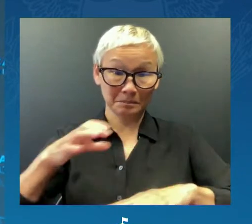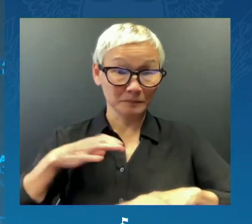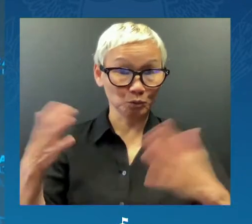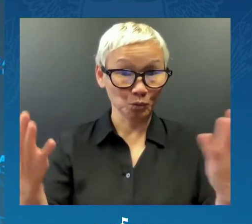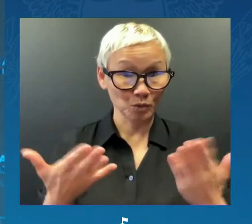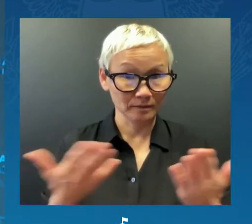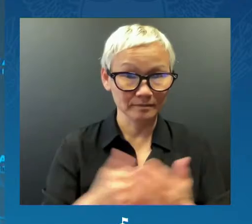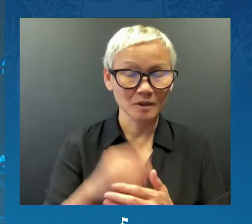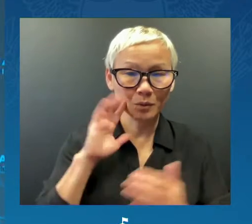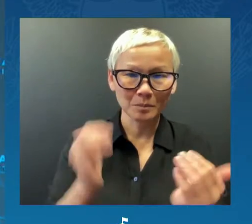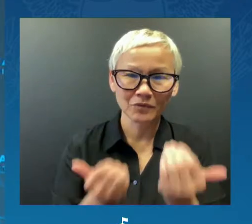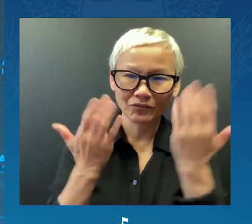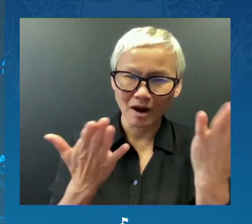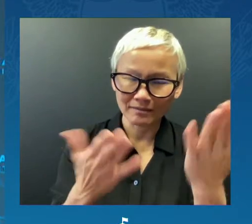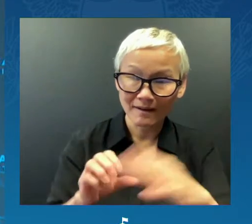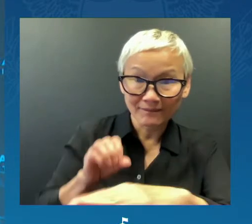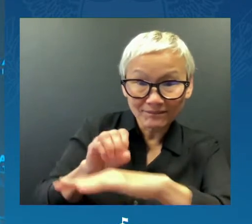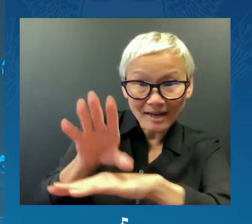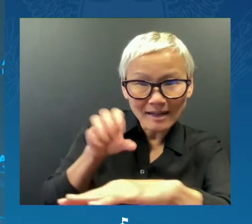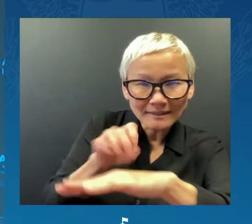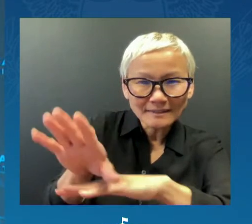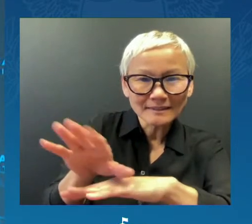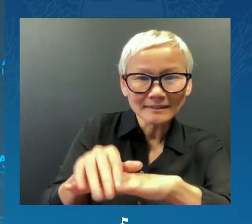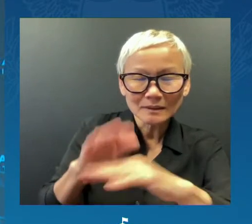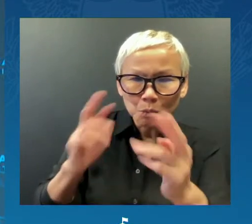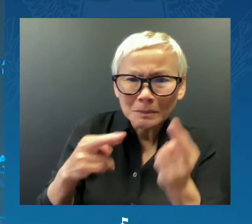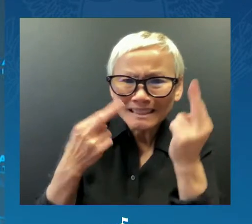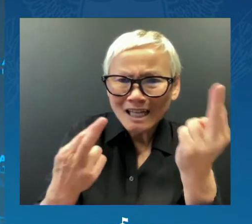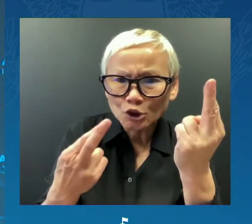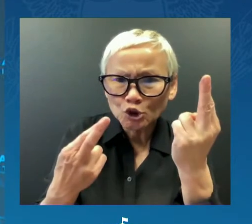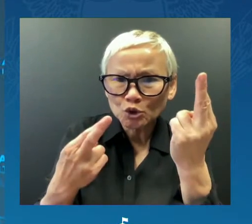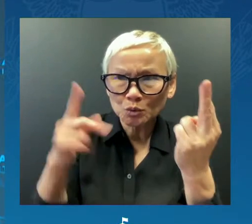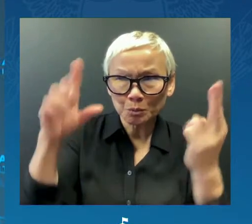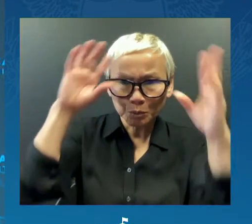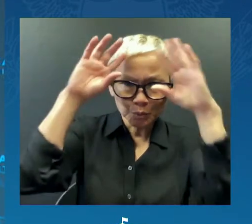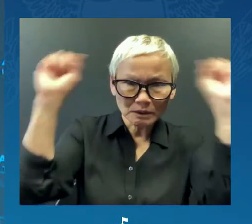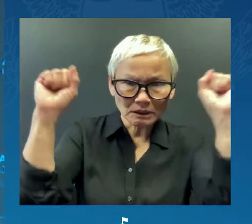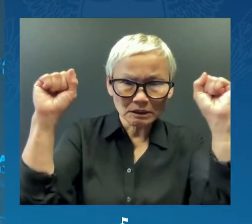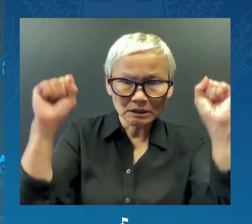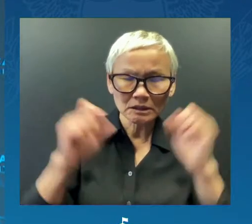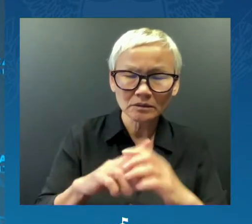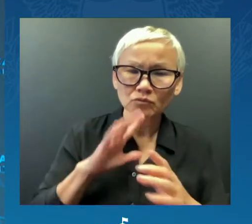to strengthen the ties between the people of Africa and the people of America.